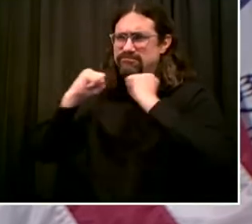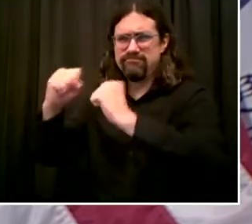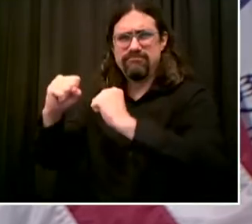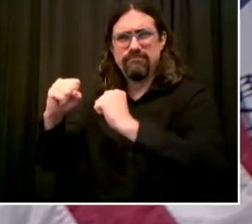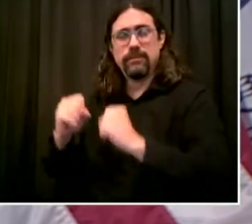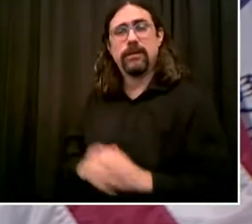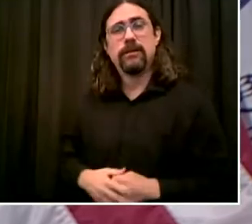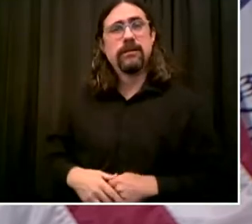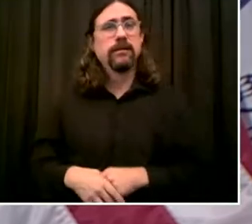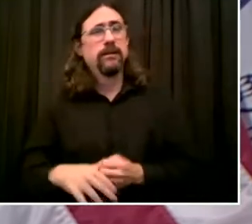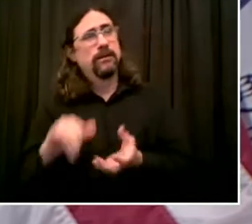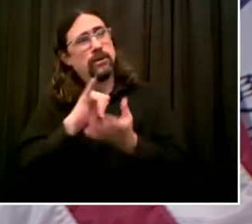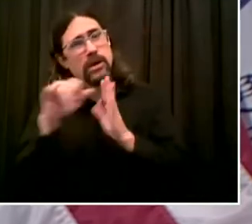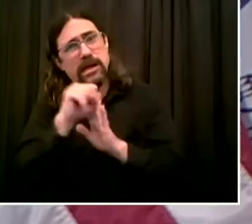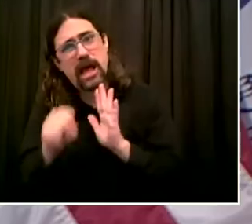TO GIVE BONDING AUTHORITIES TO